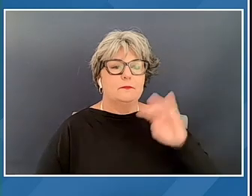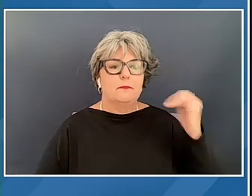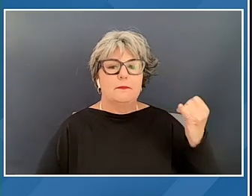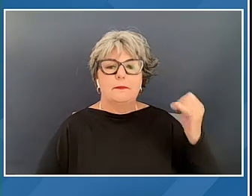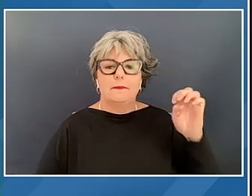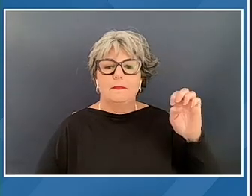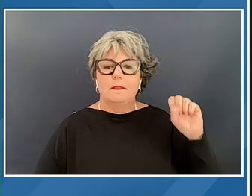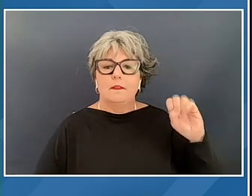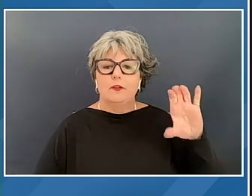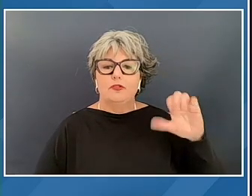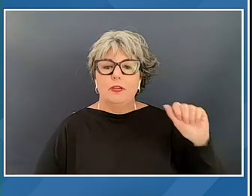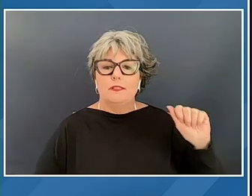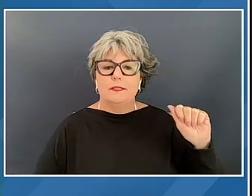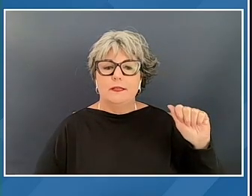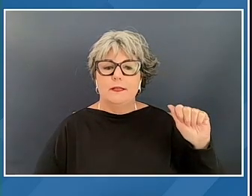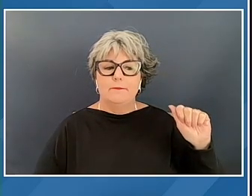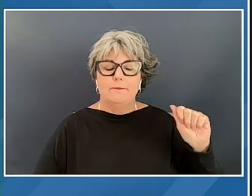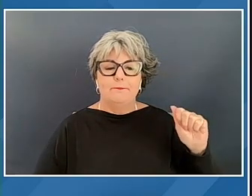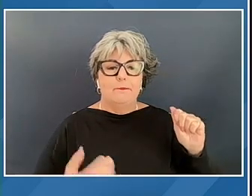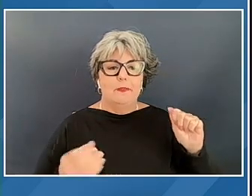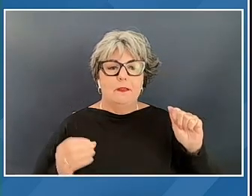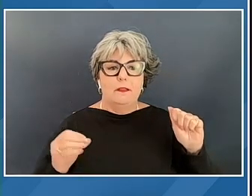I'm not seeing any further hands.